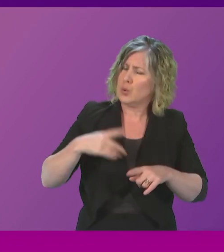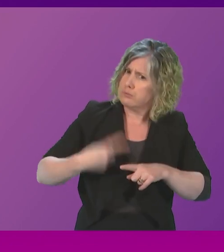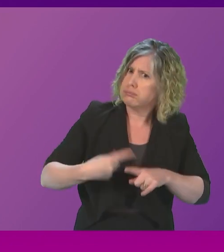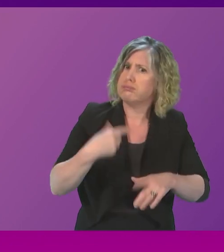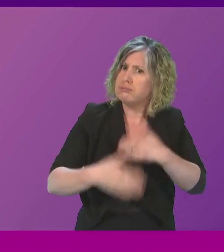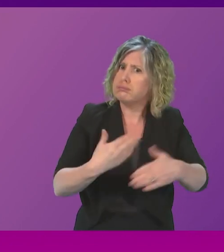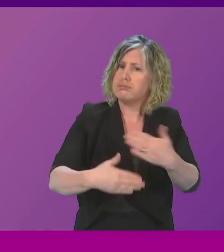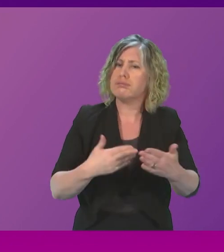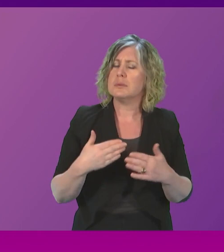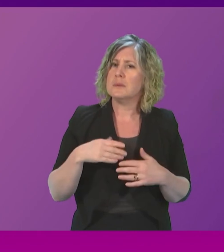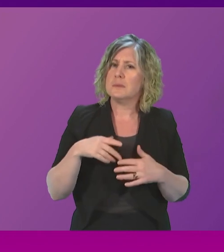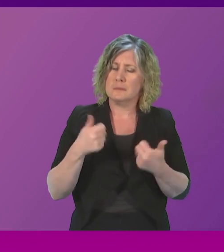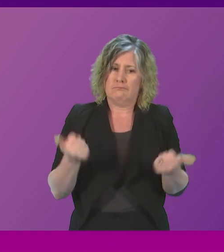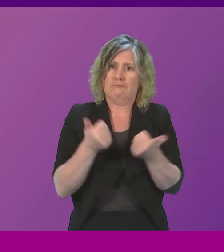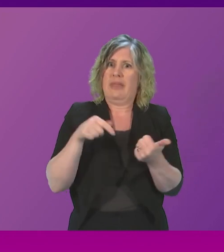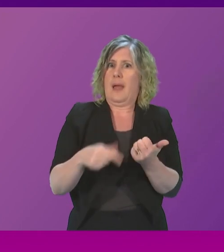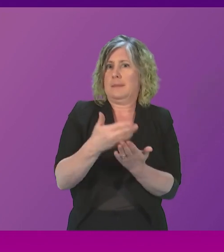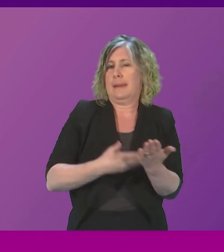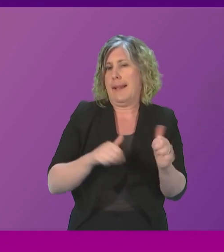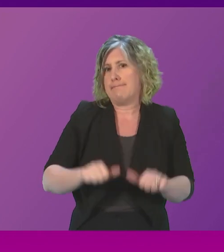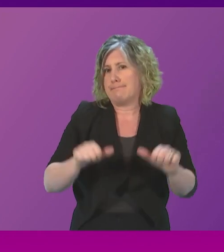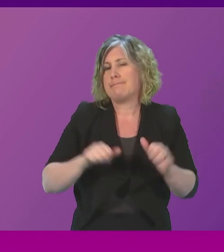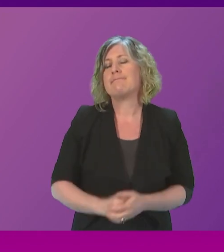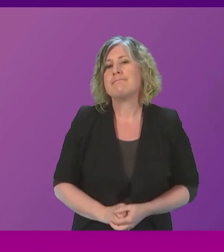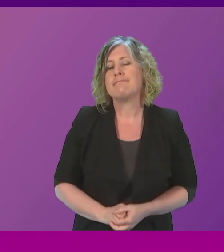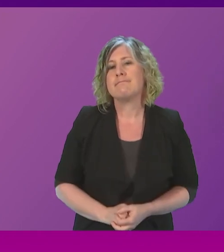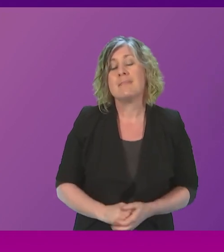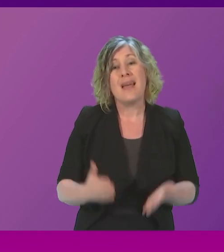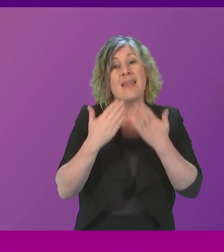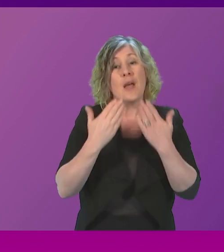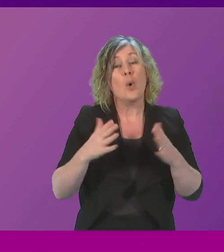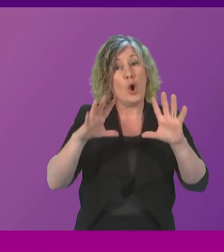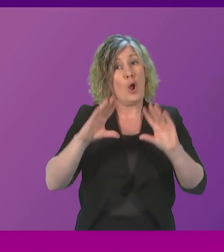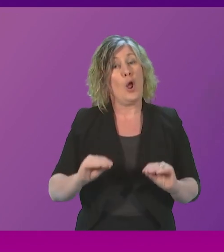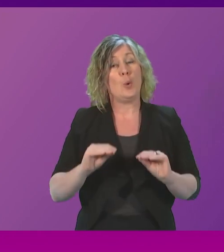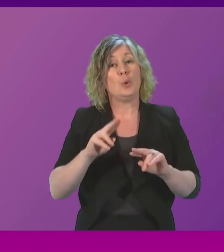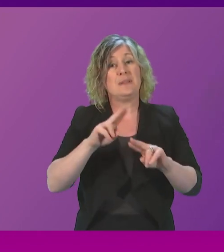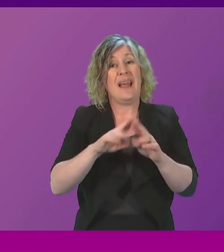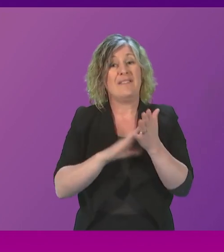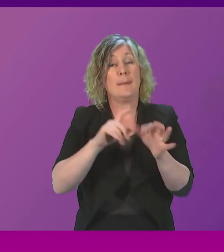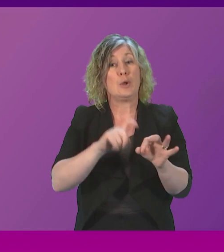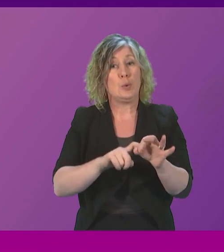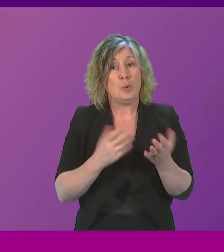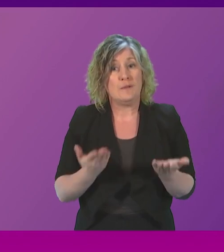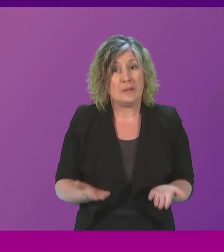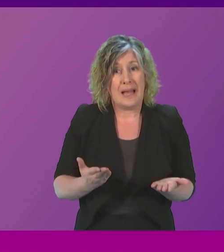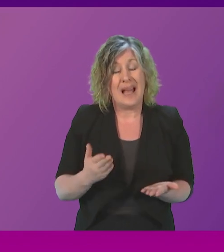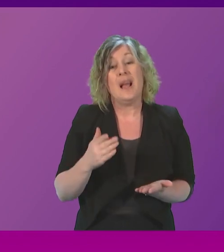from the Government that I lead. That concludes First Minister’s questions.